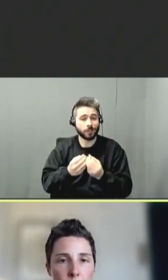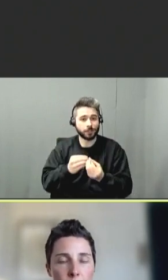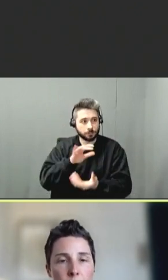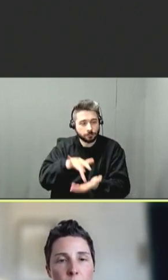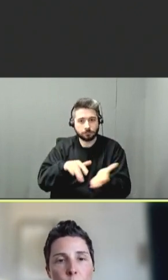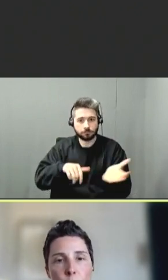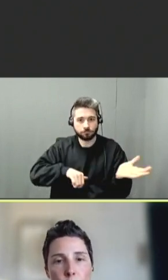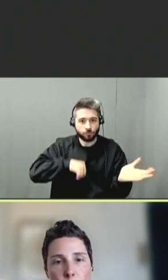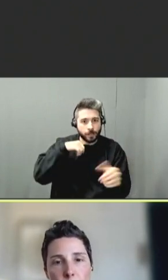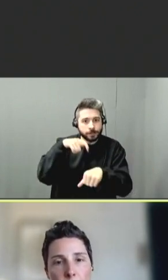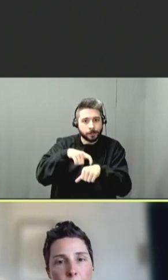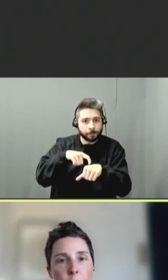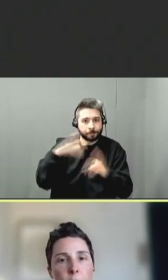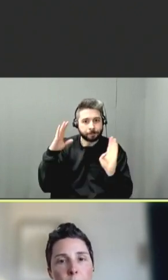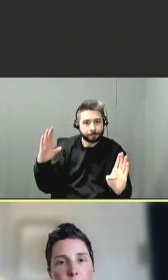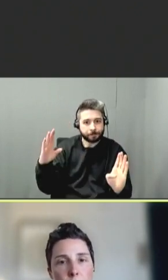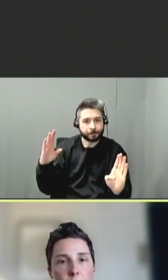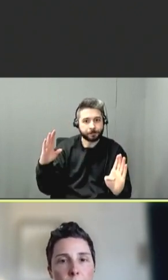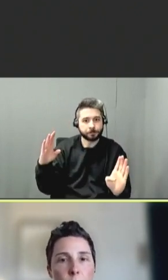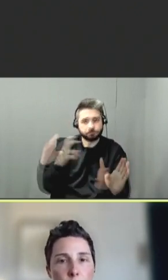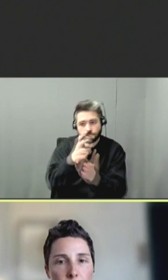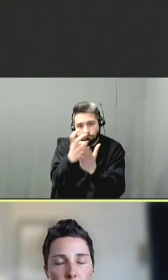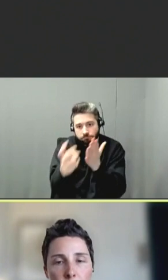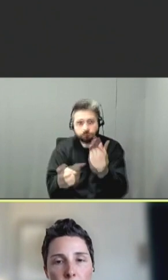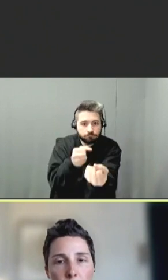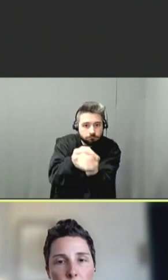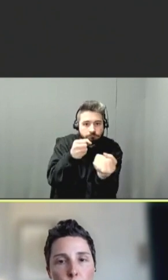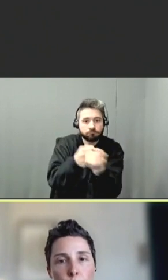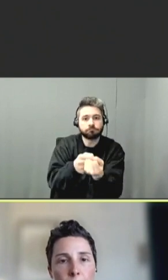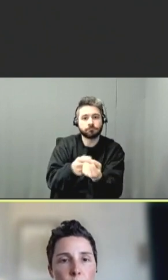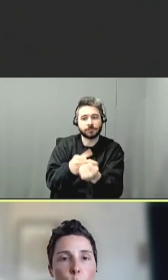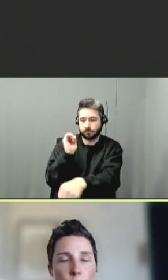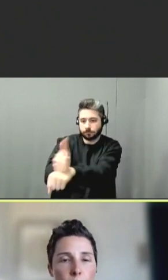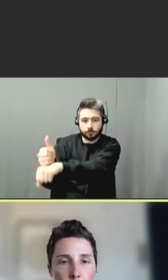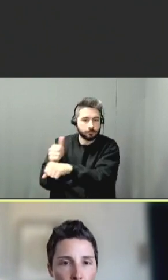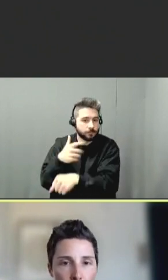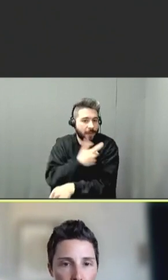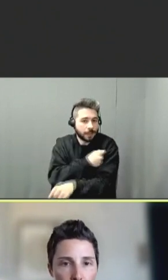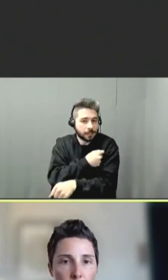season. We jumped in to advocate, stand up vaccine clinics, create coordinating bodies,